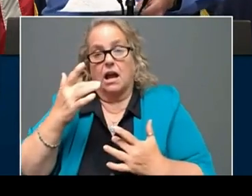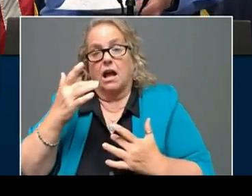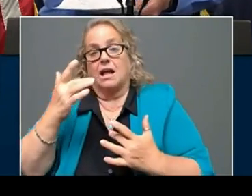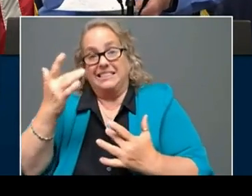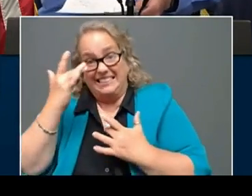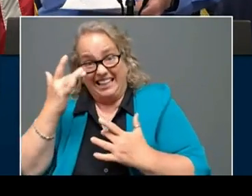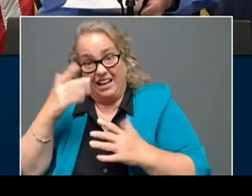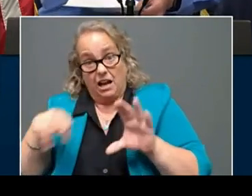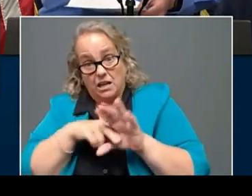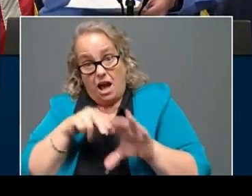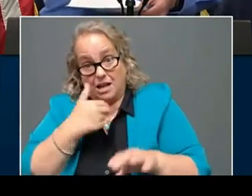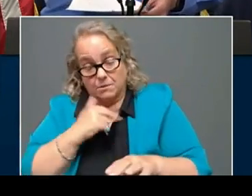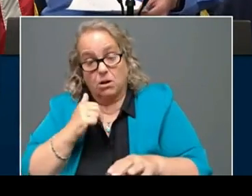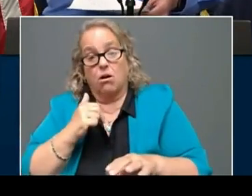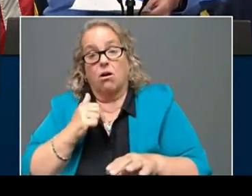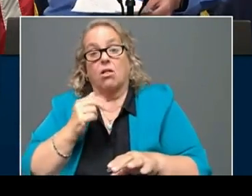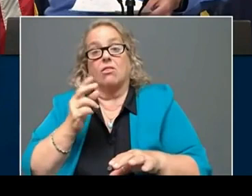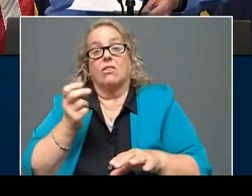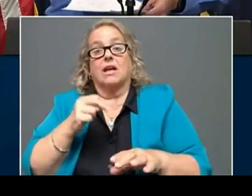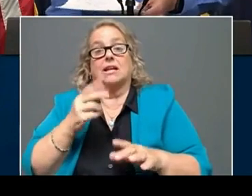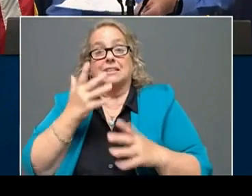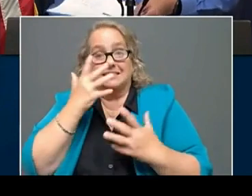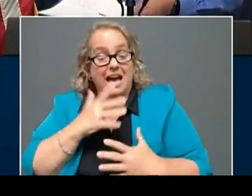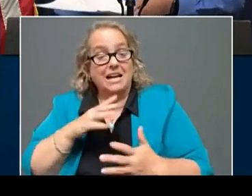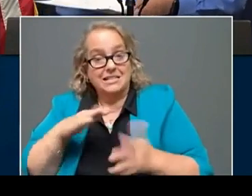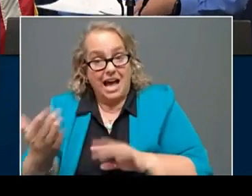And then for it all to get reported through the layers of reporting. So we